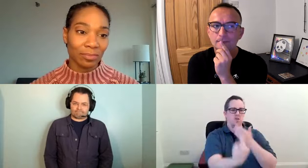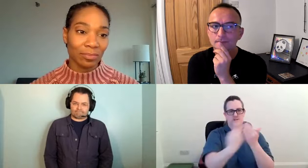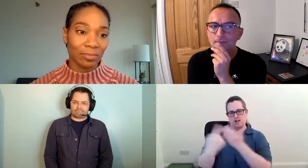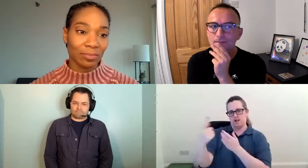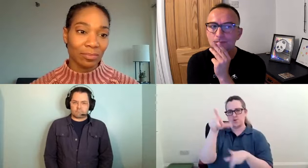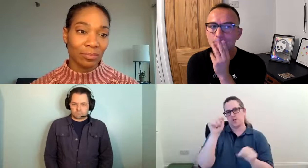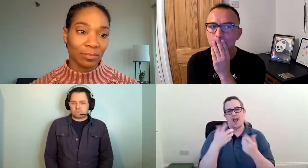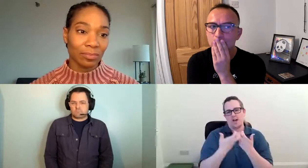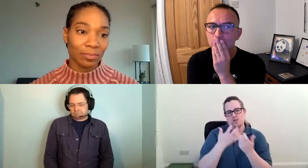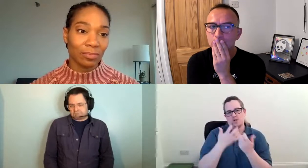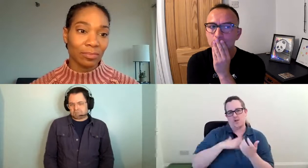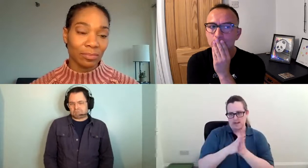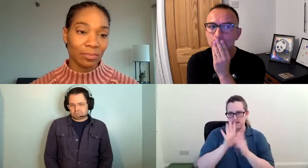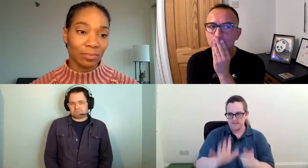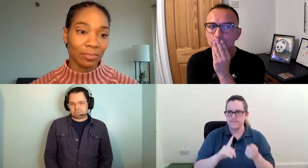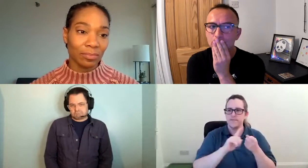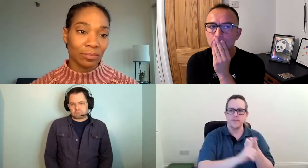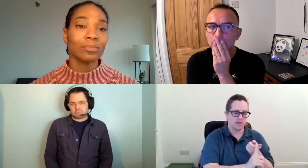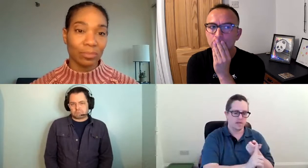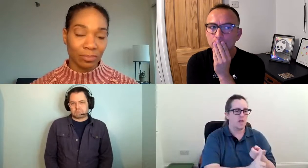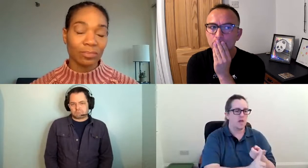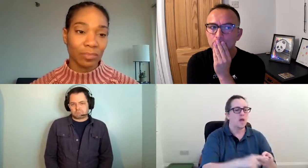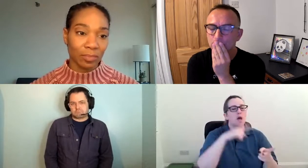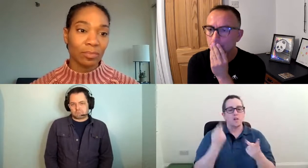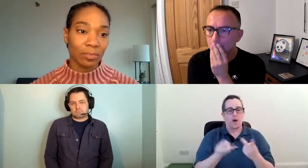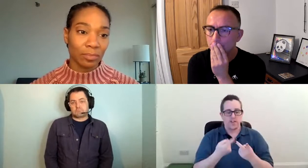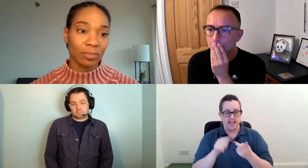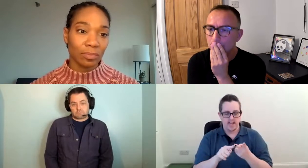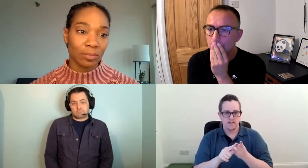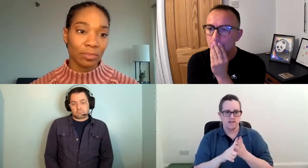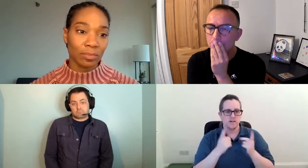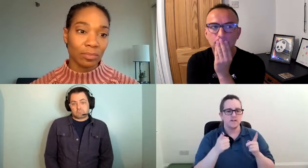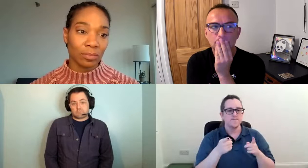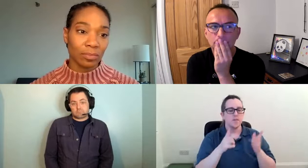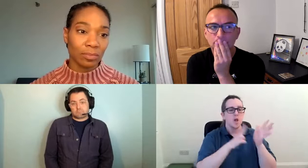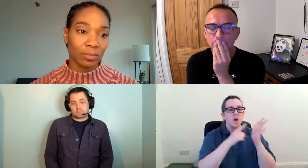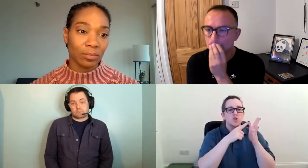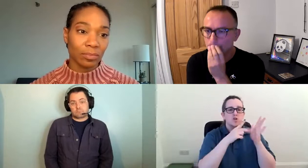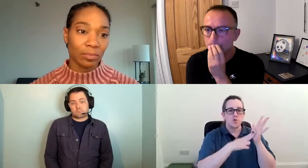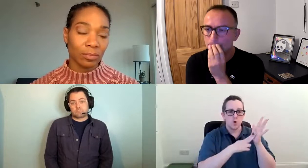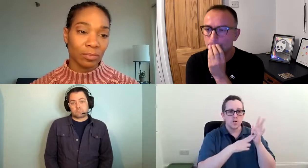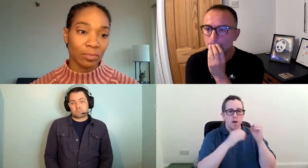is non binary. And I know that there are some established signs of non